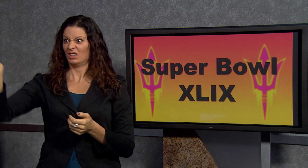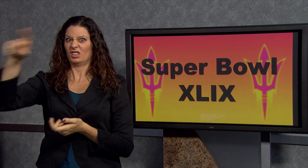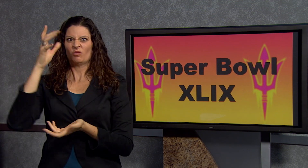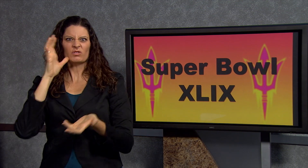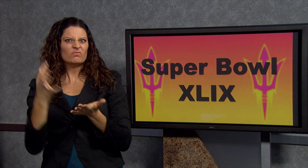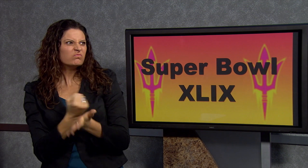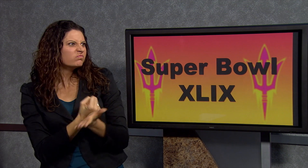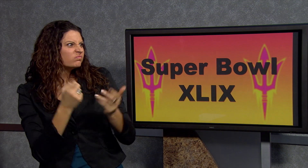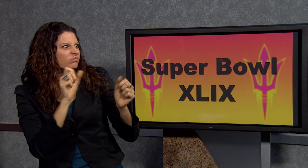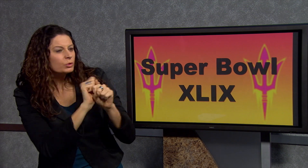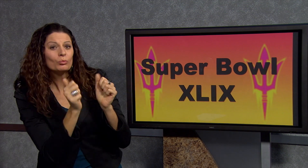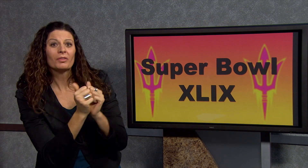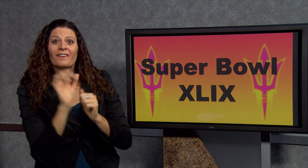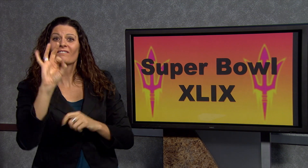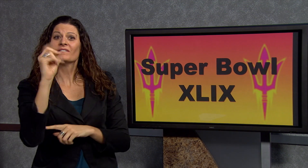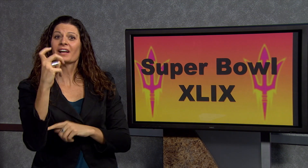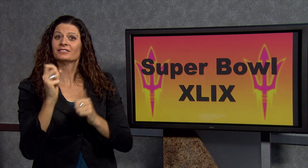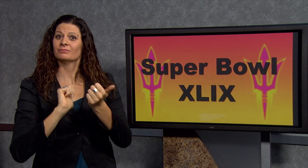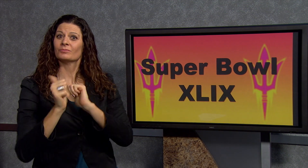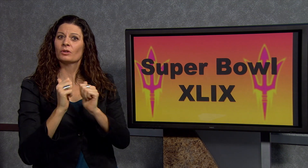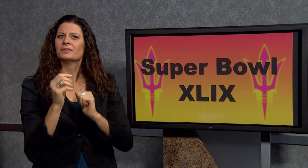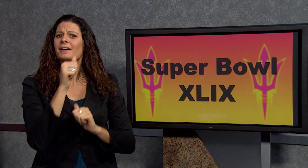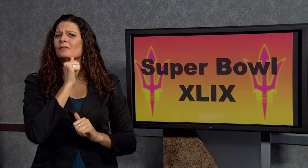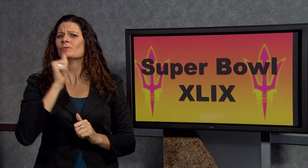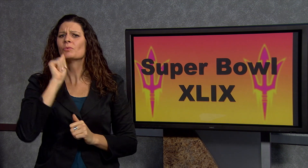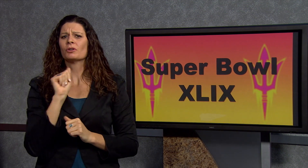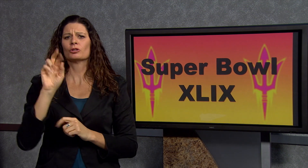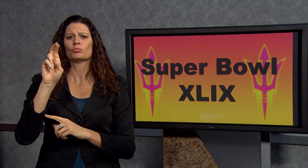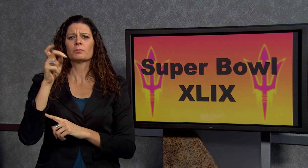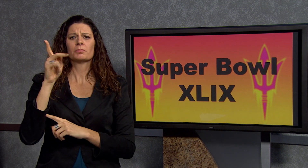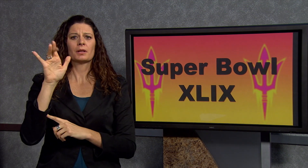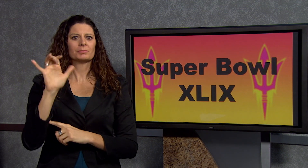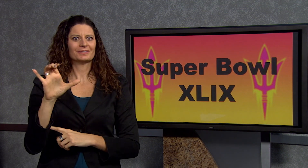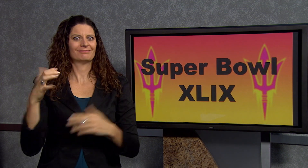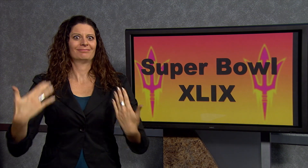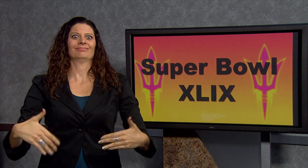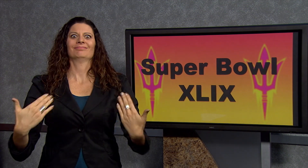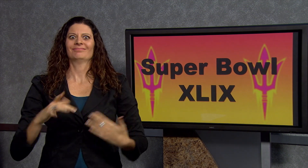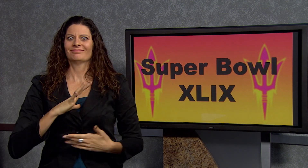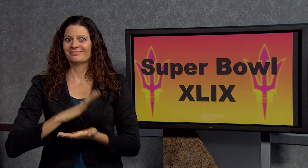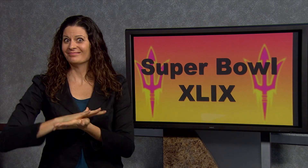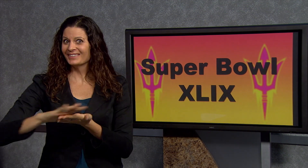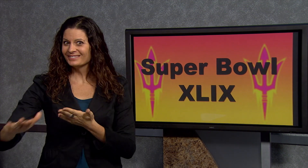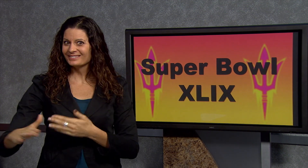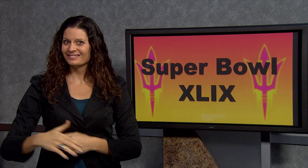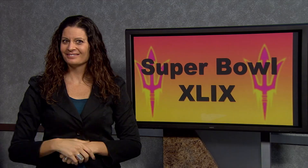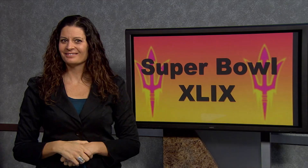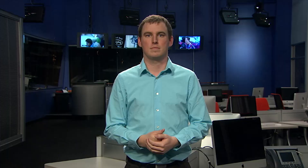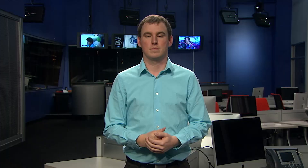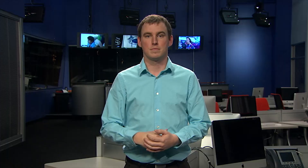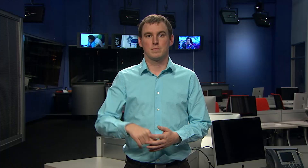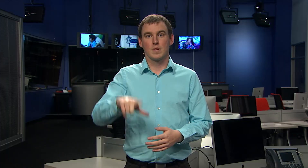THE CLASS WILL ACCEPT 20 JOURNALISM STUDENTS AND BE LED BY TWO EXPERIENCED SPORTS WRITERS.